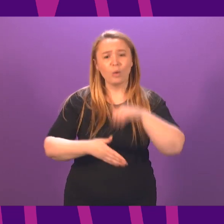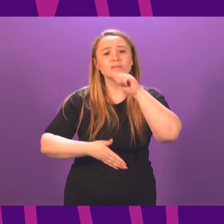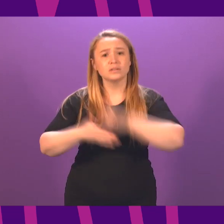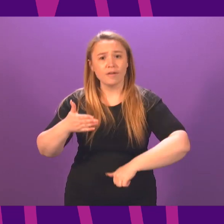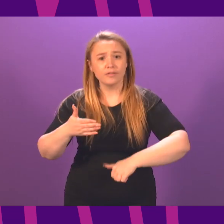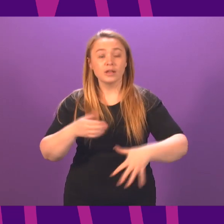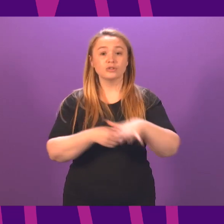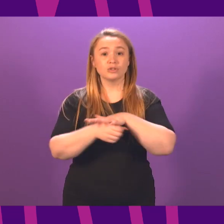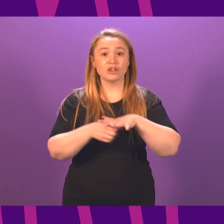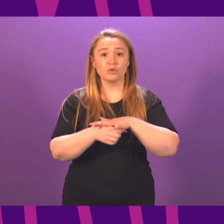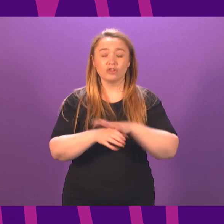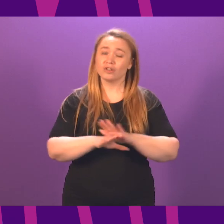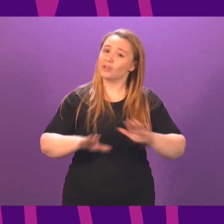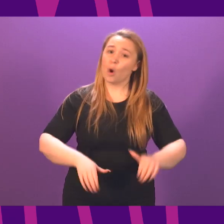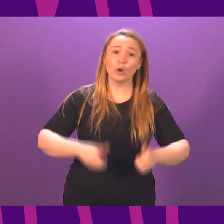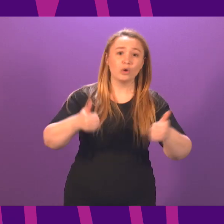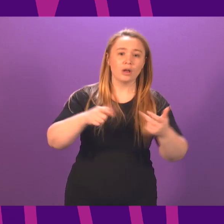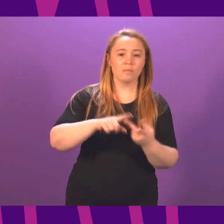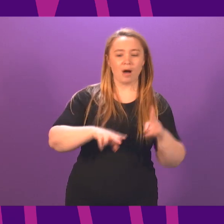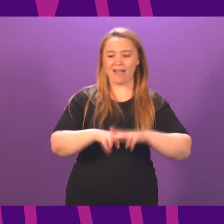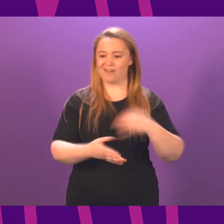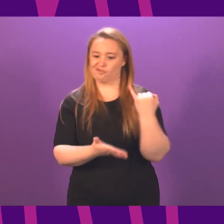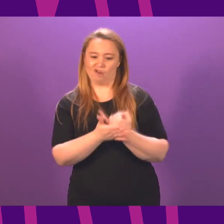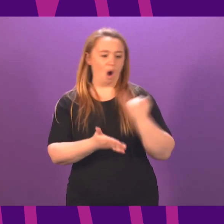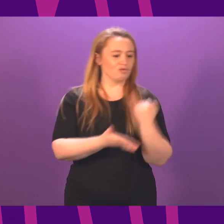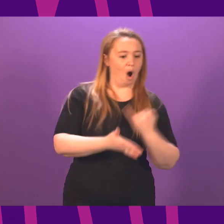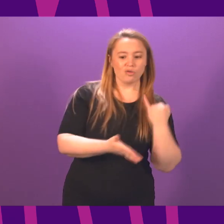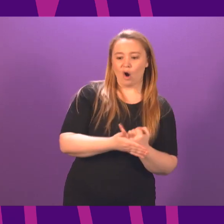good. However, if we are doing everything as wrong as Willie Rennie keeps suggesting that we are, why